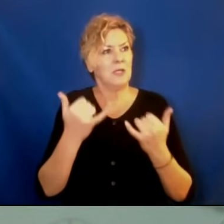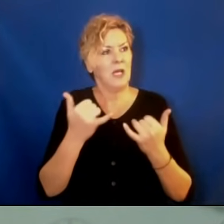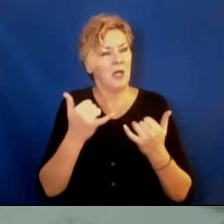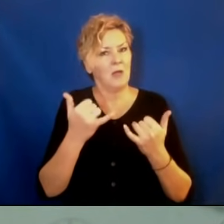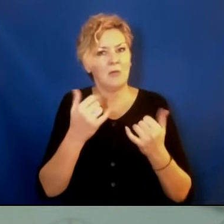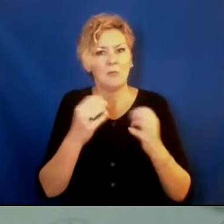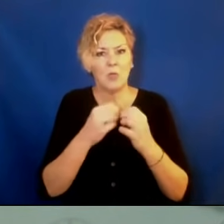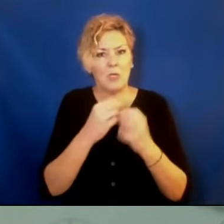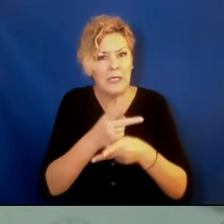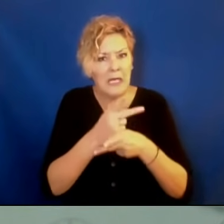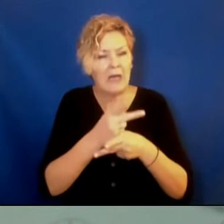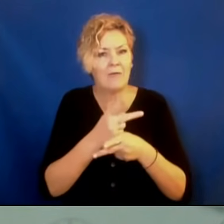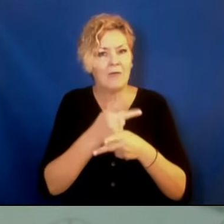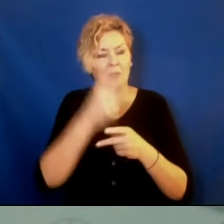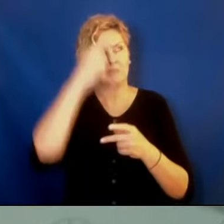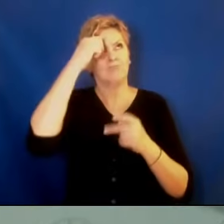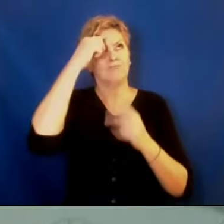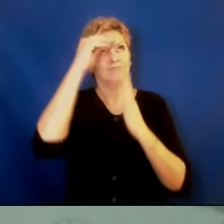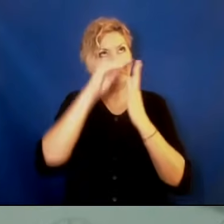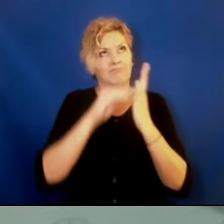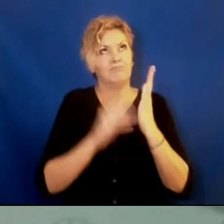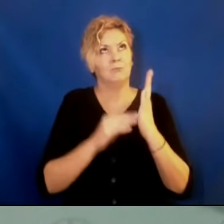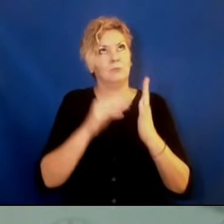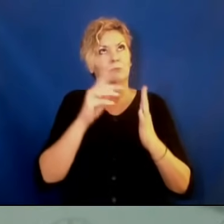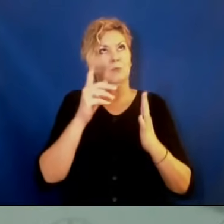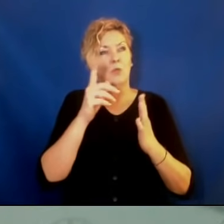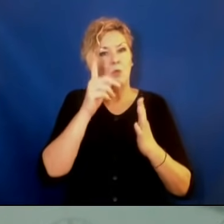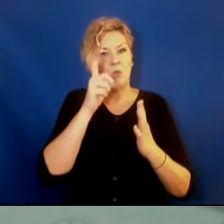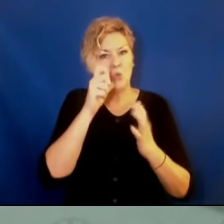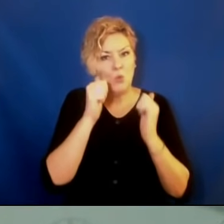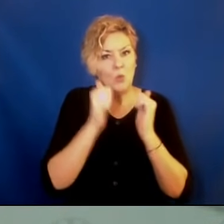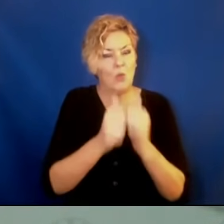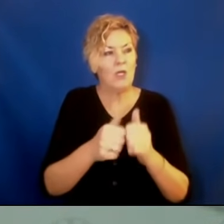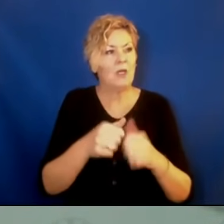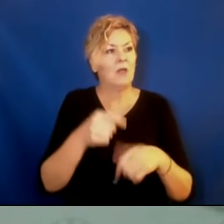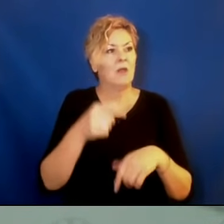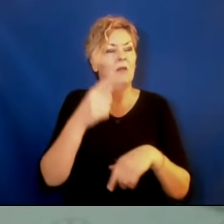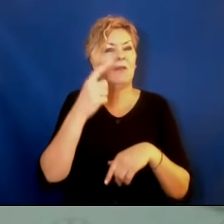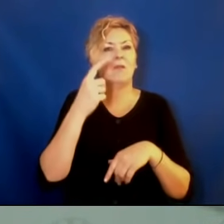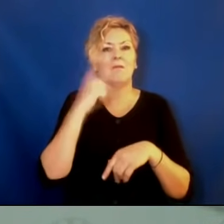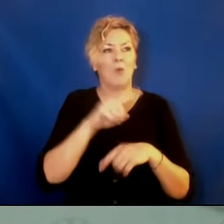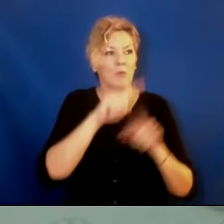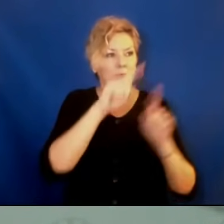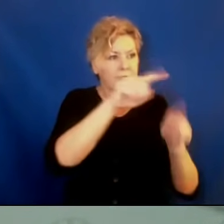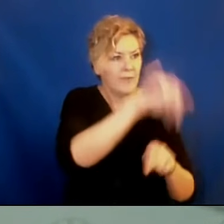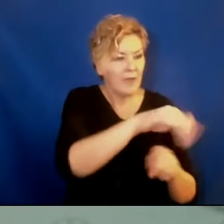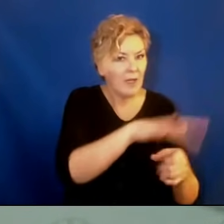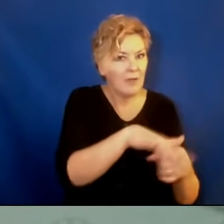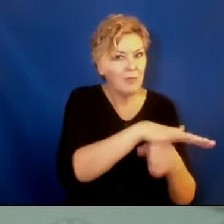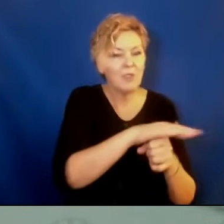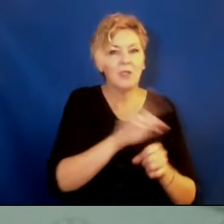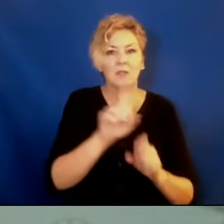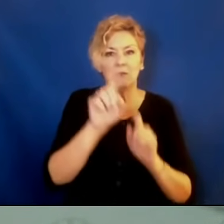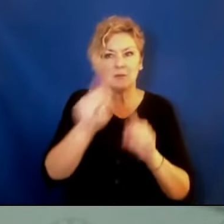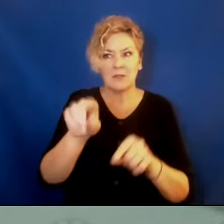they were infected. So their source of infection was not. Most of us don't know who we are all in